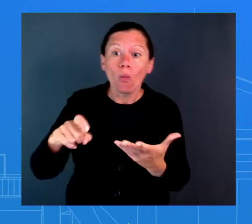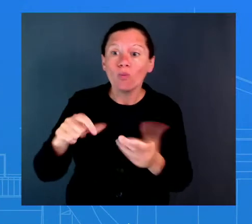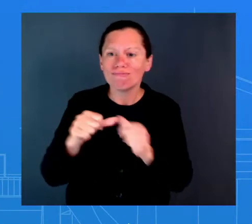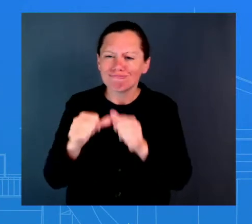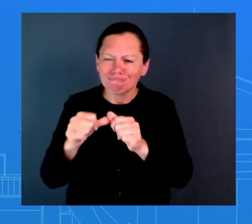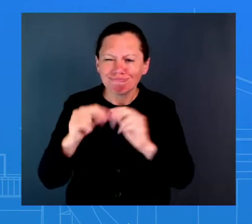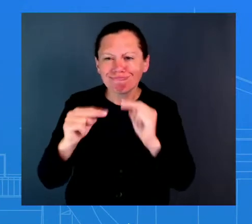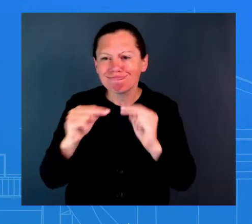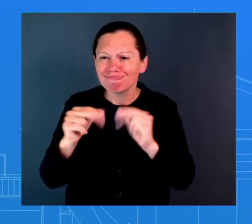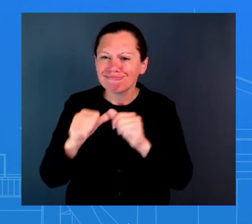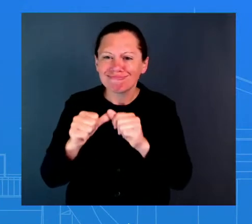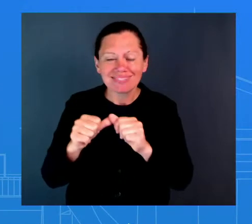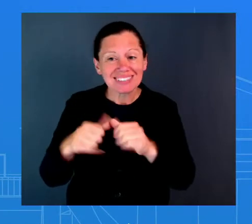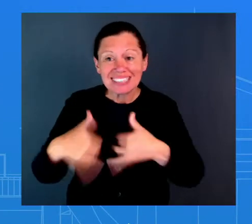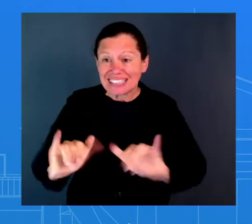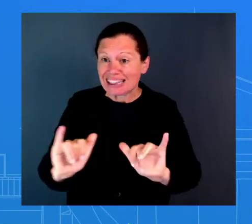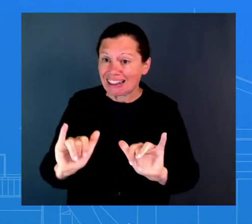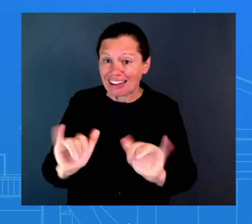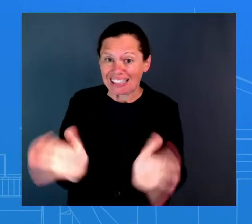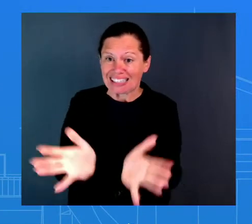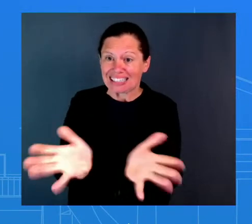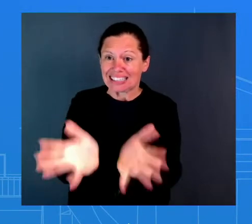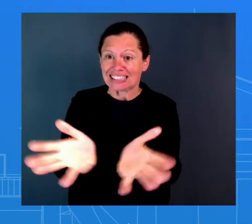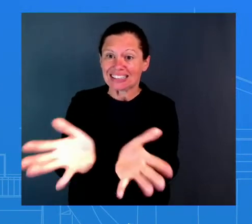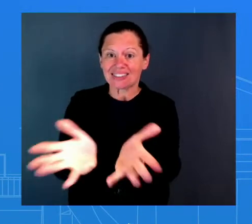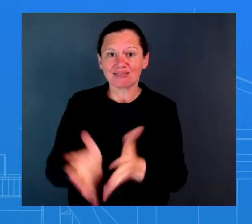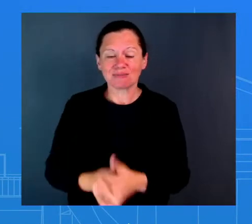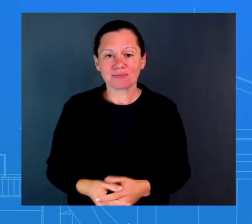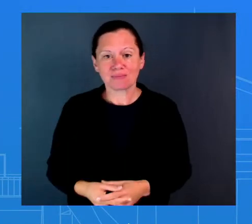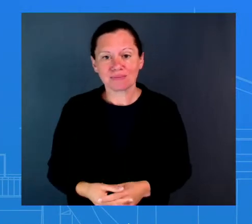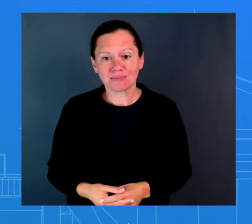about the, kind of, negotiations on that